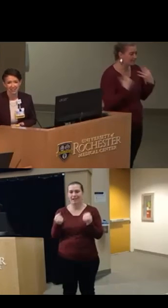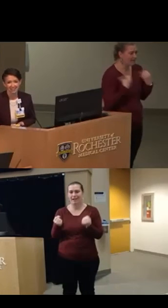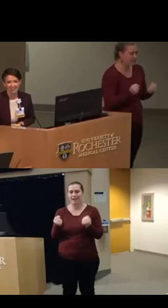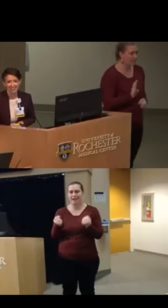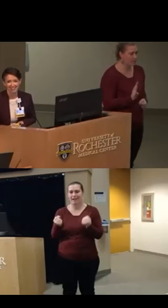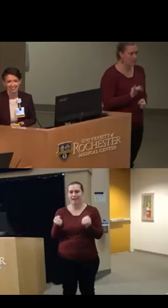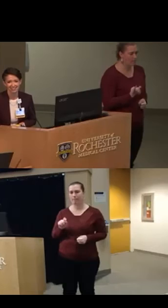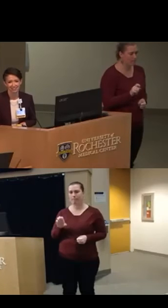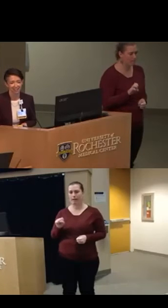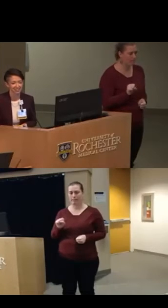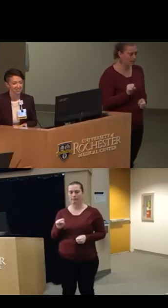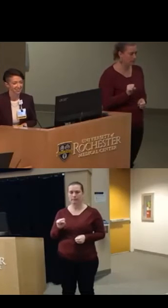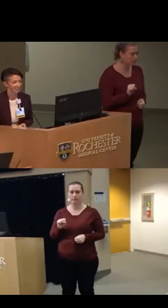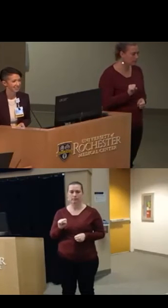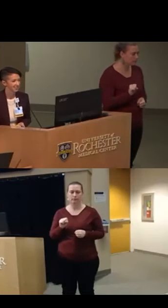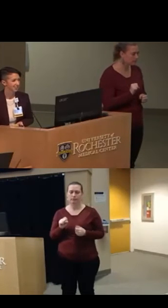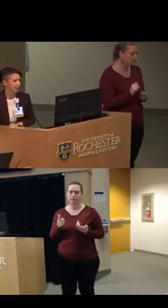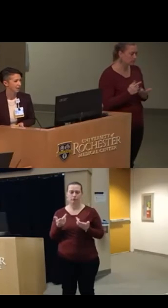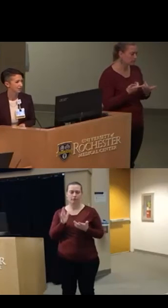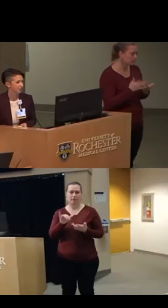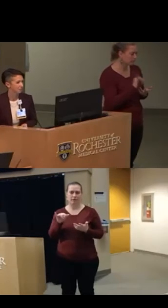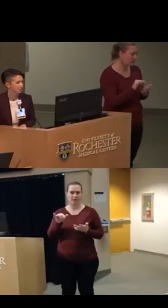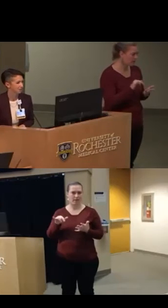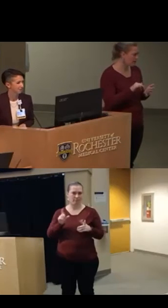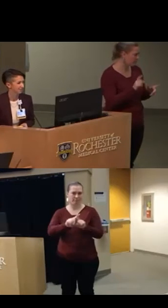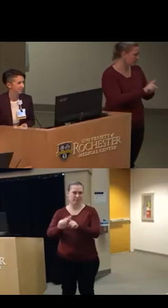content just in good recognition that Leisure and hobbies are an important part of Wellness